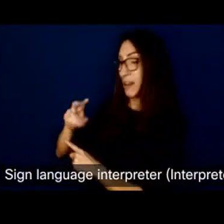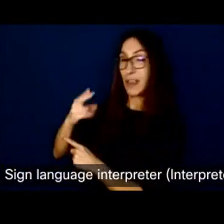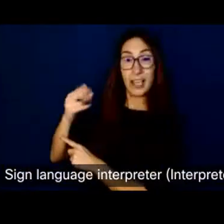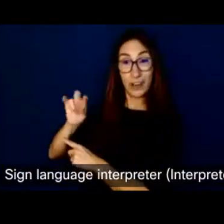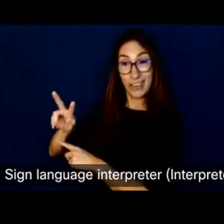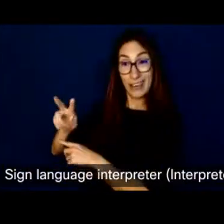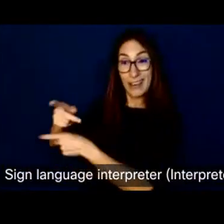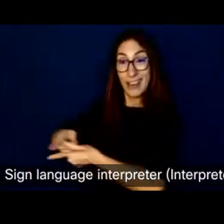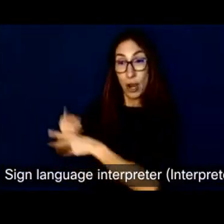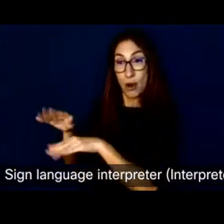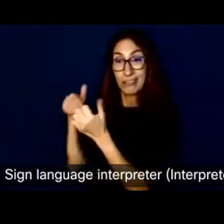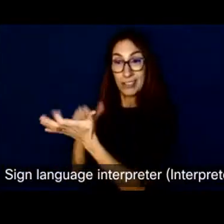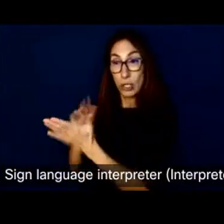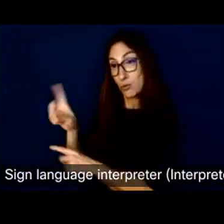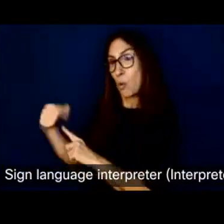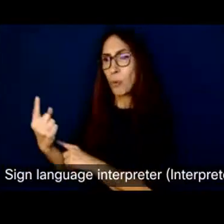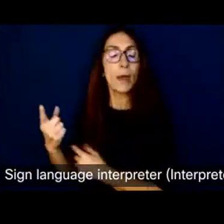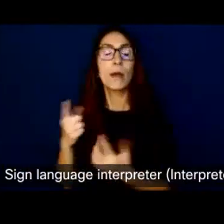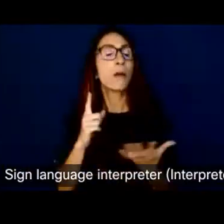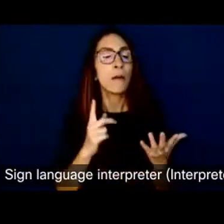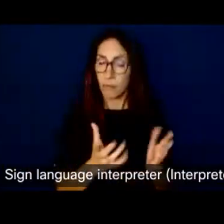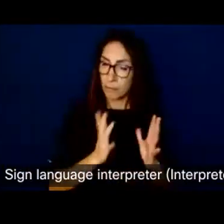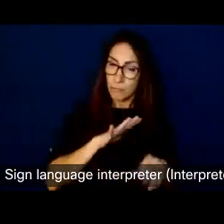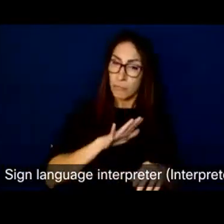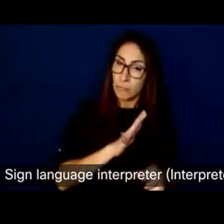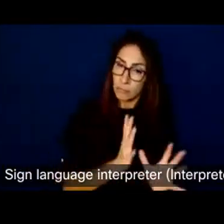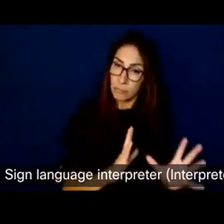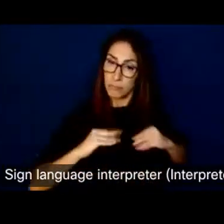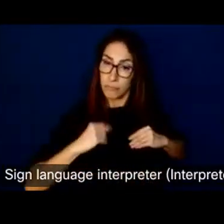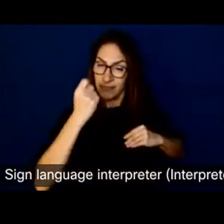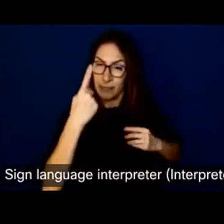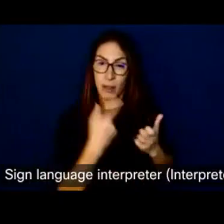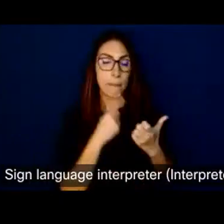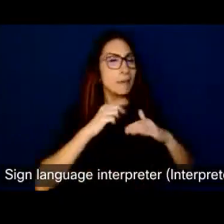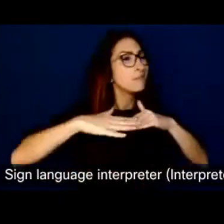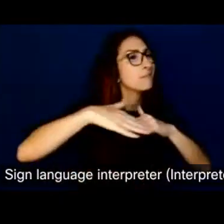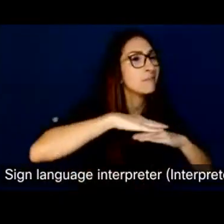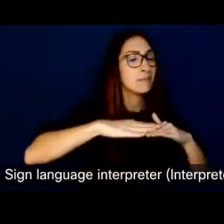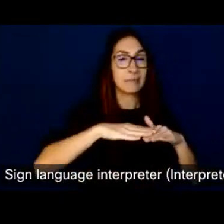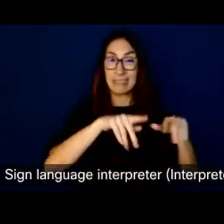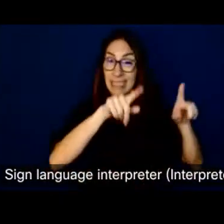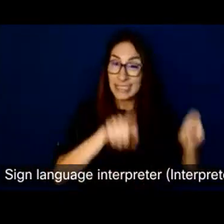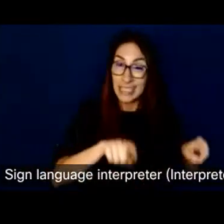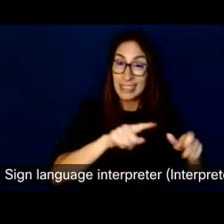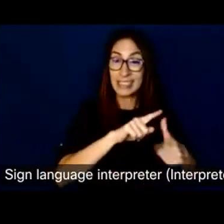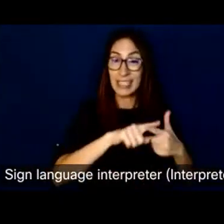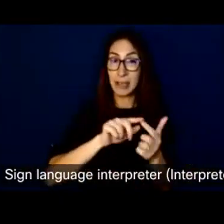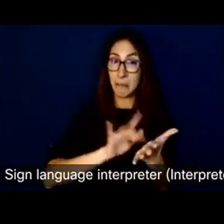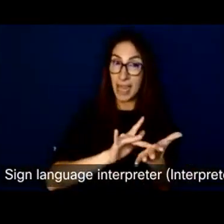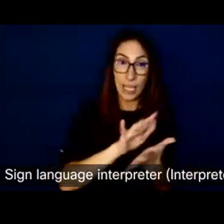basics of medications, the basics of testing, the basic needs of people living with HIV is going to be critically important over